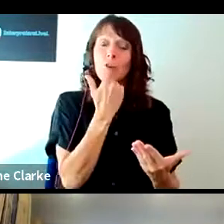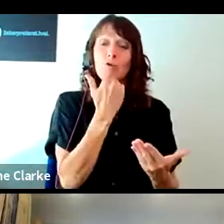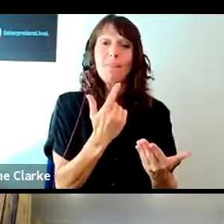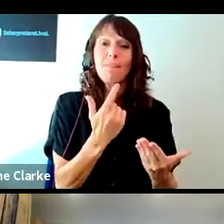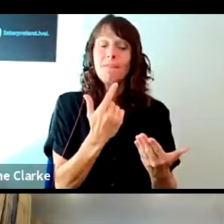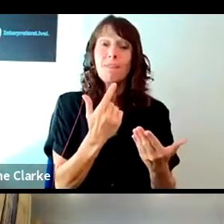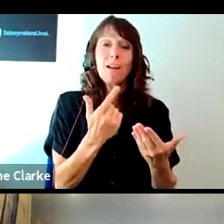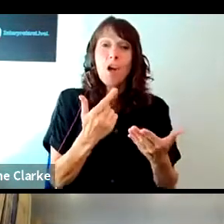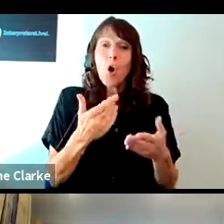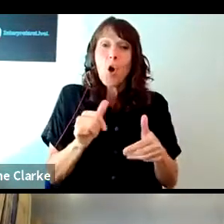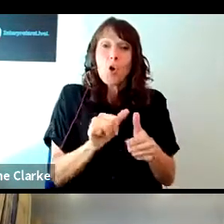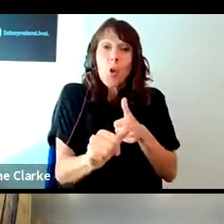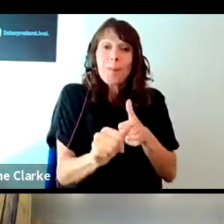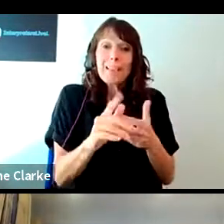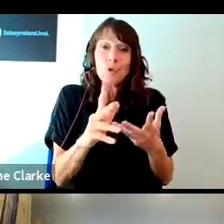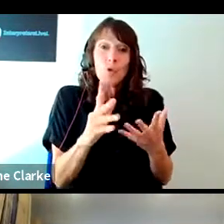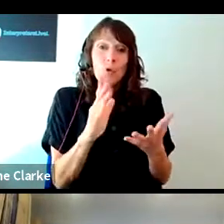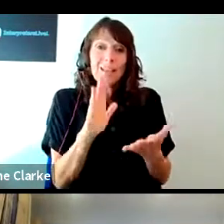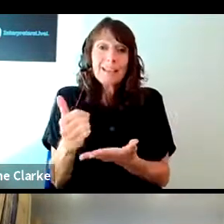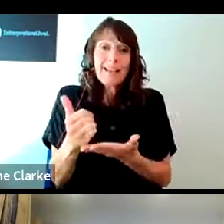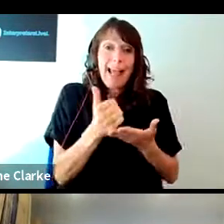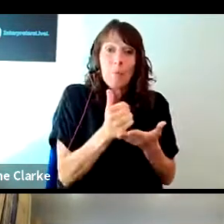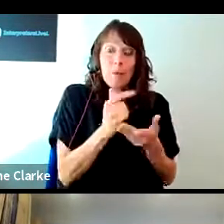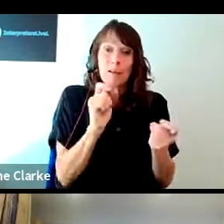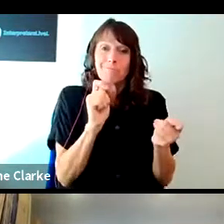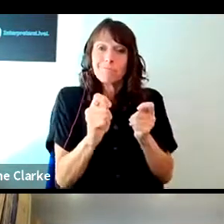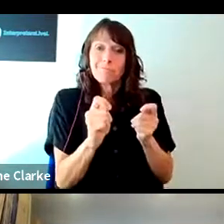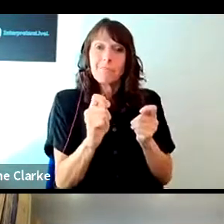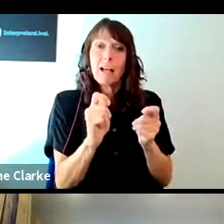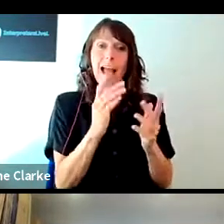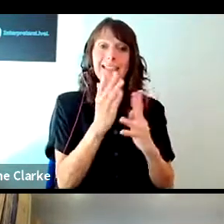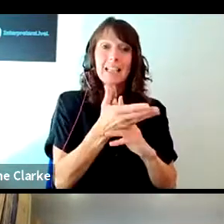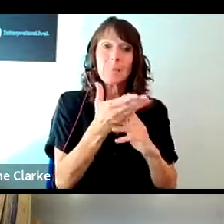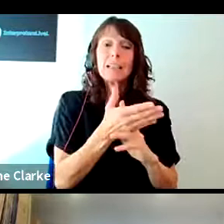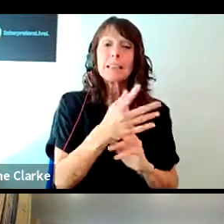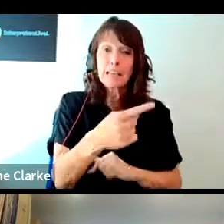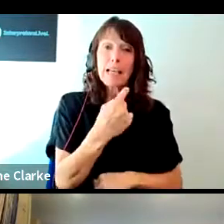US that know how to do this. So I keep telling our lawyers and investors look outside the states.